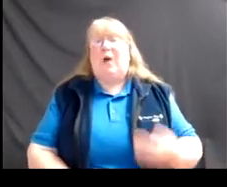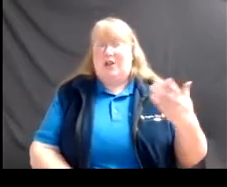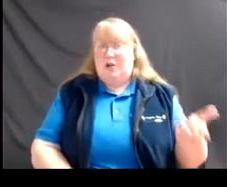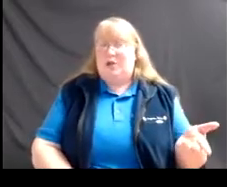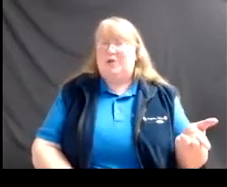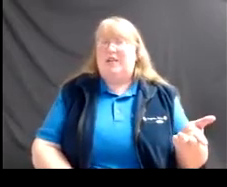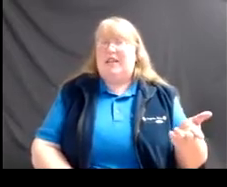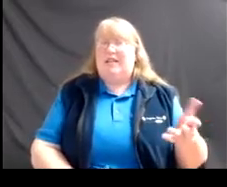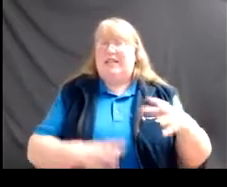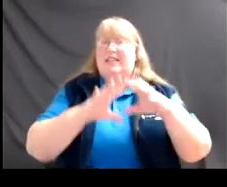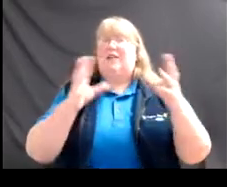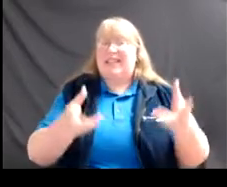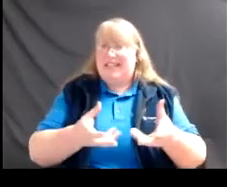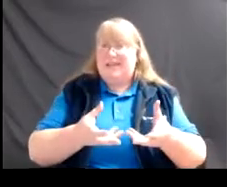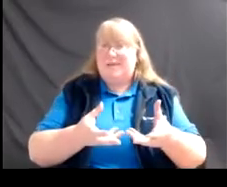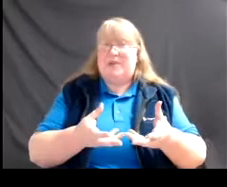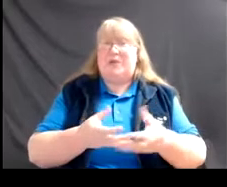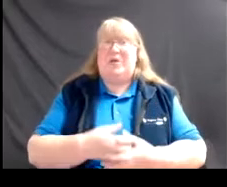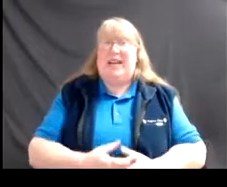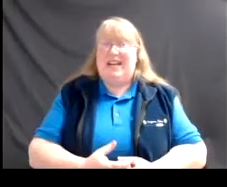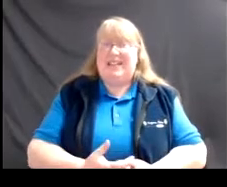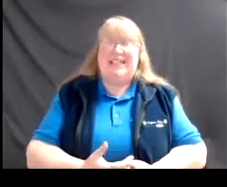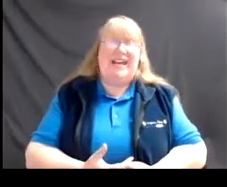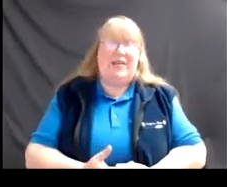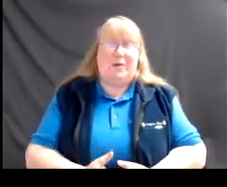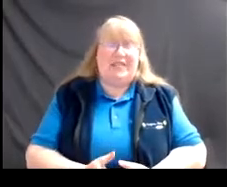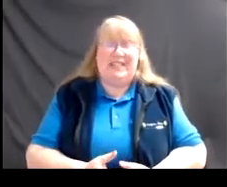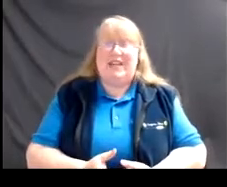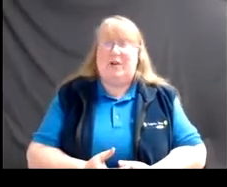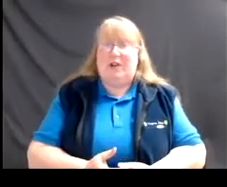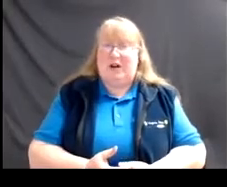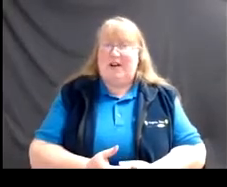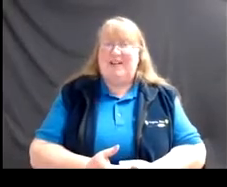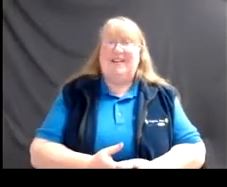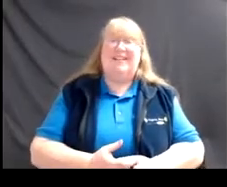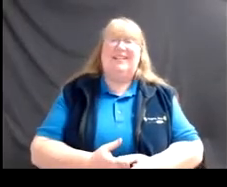I showed you the signaling system, the Serene CA-360 earlier.